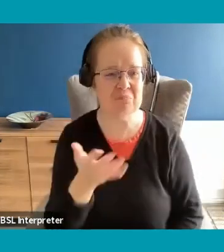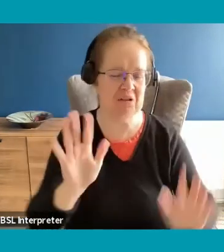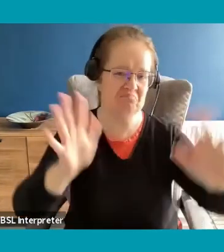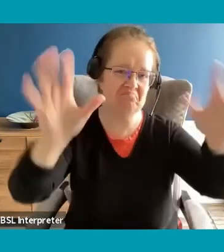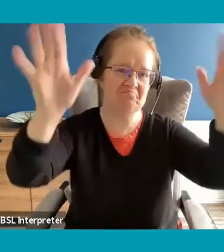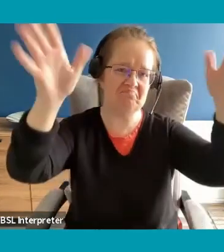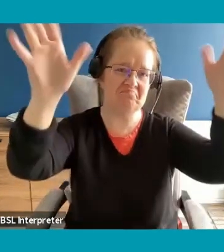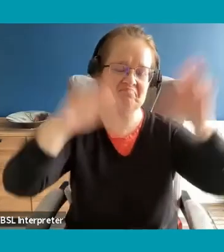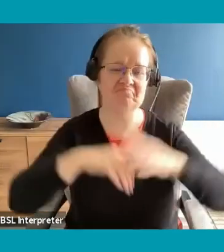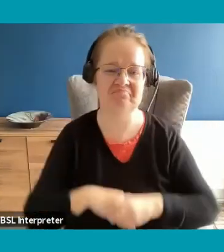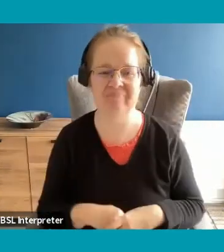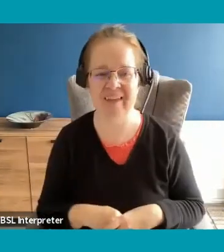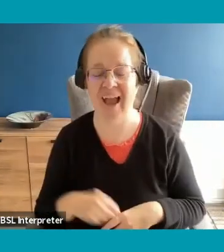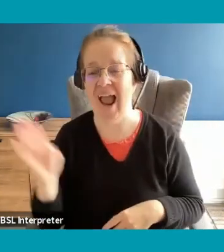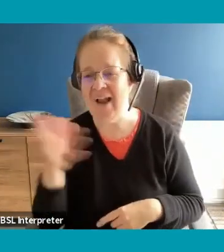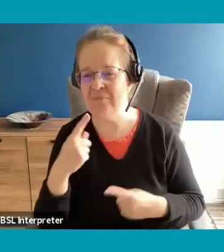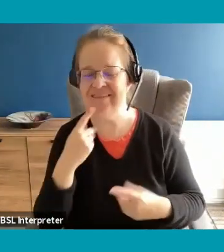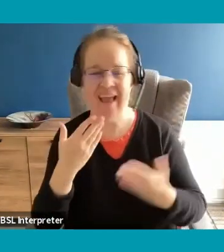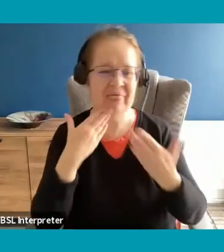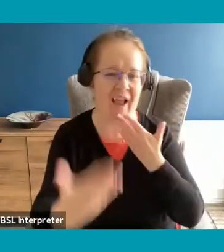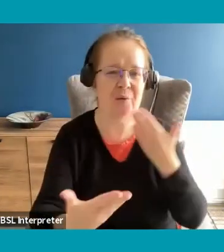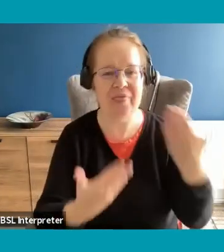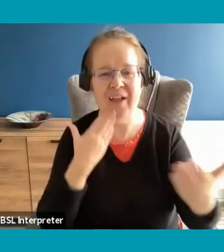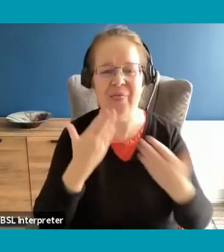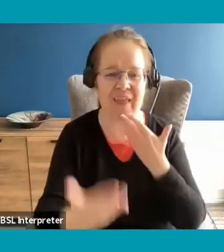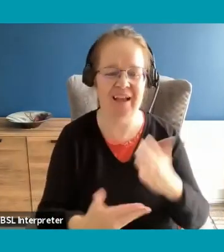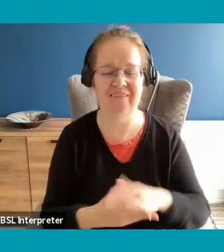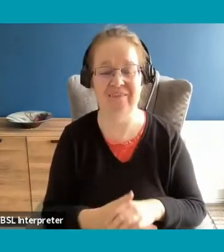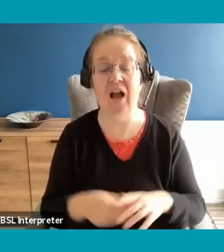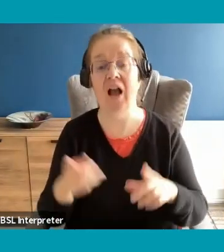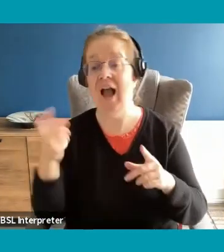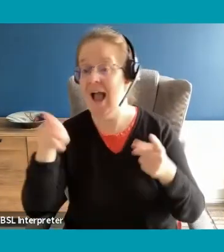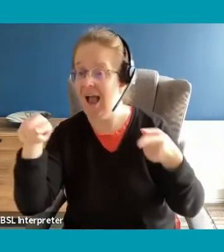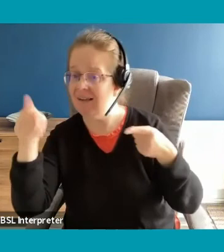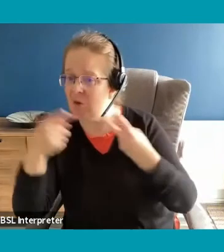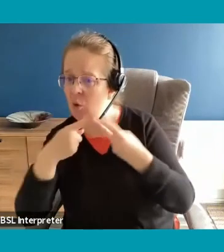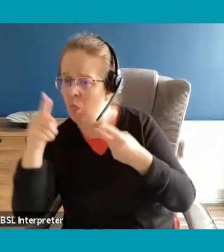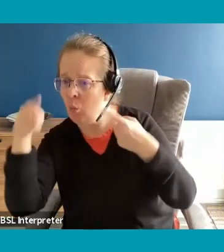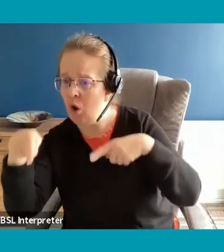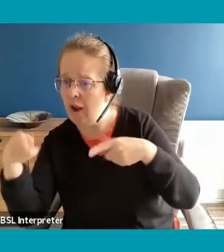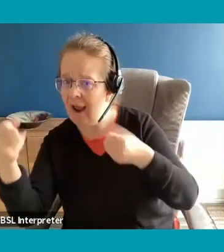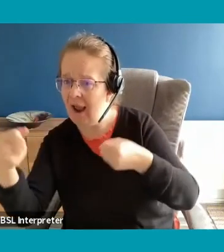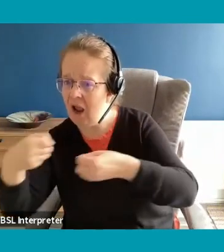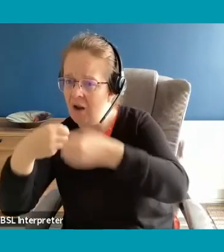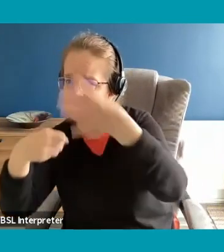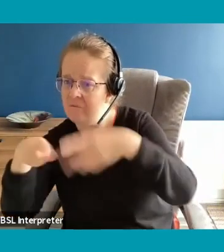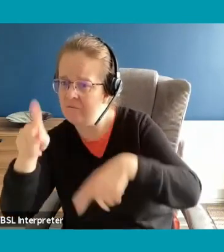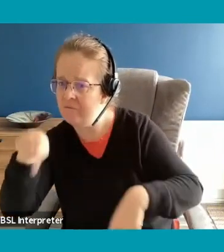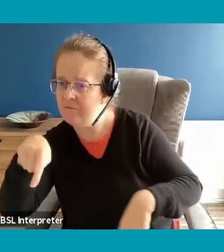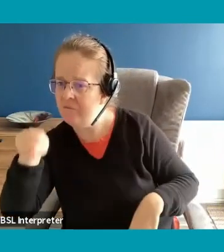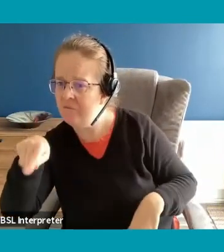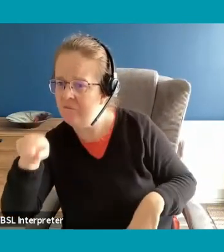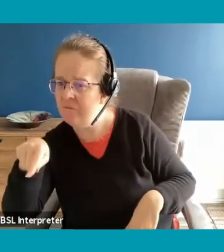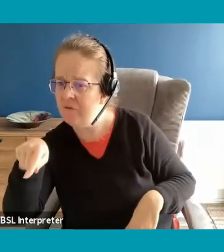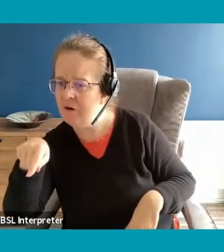thank you for that. We also have. Uhm, let me see, yeah. So we've got lots of people